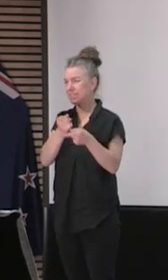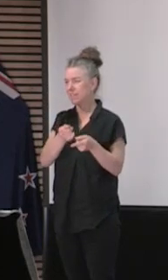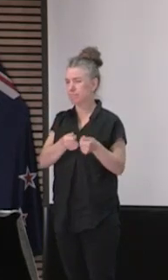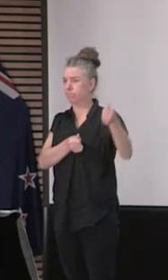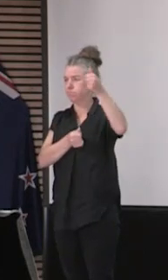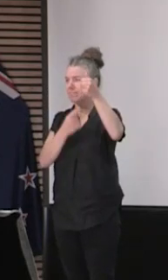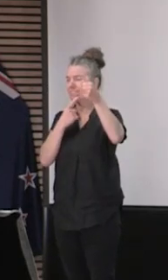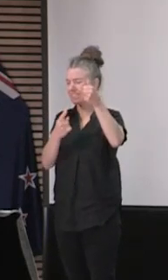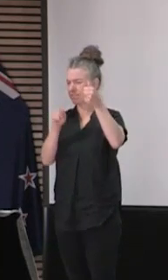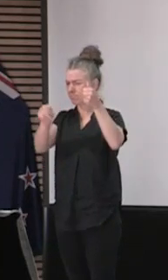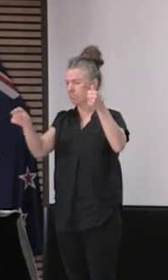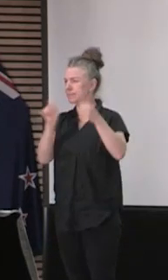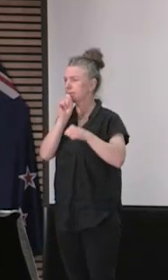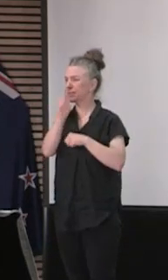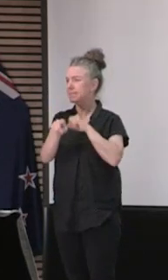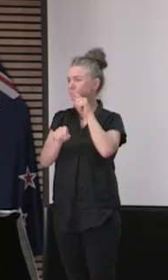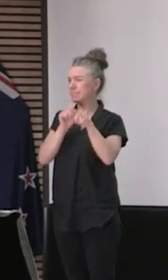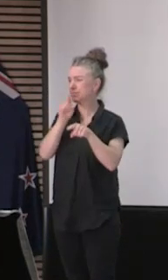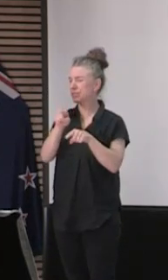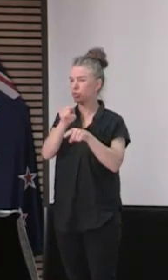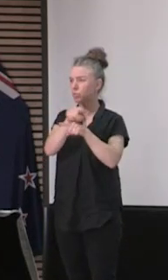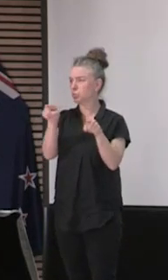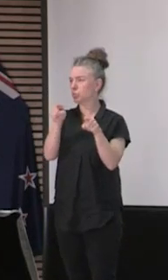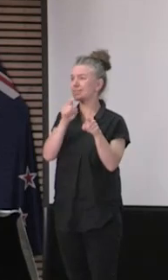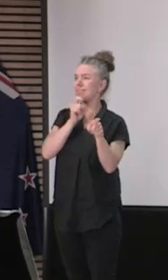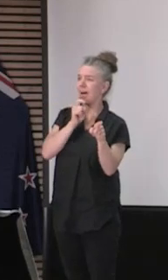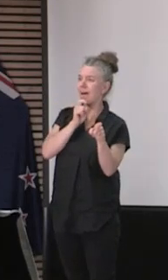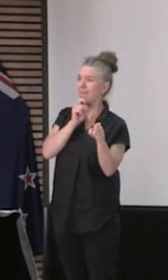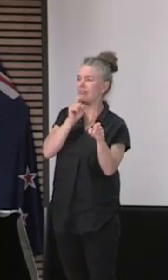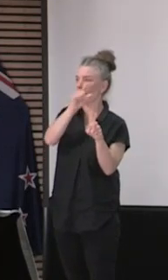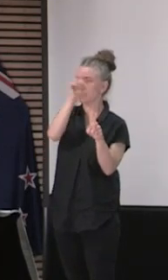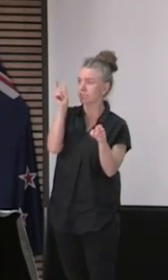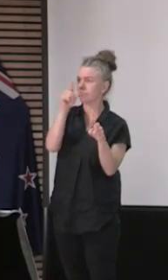on police officers, hospital worker and othermembers of the front-linecommunity.